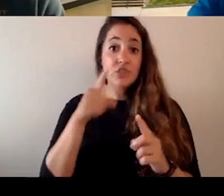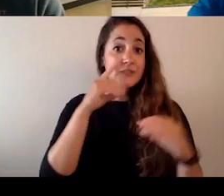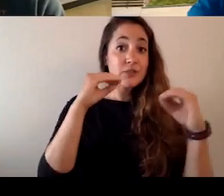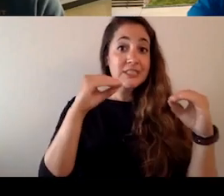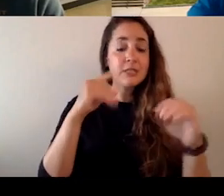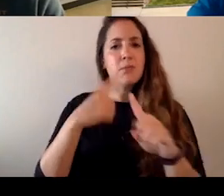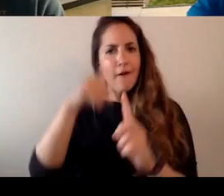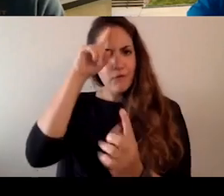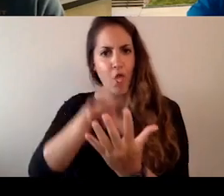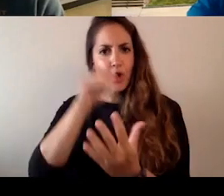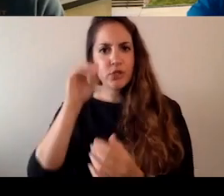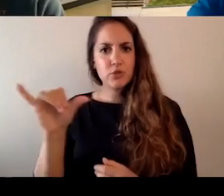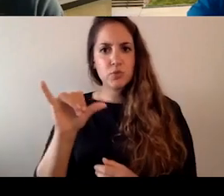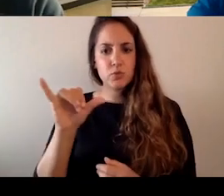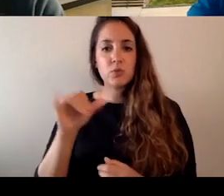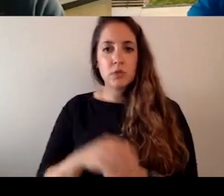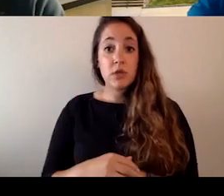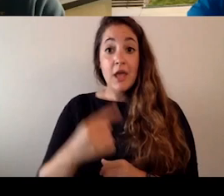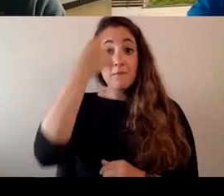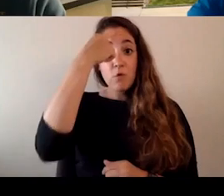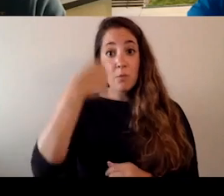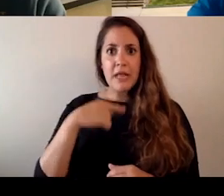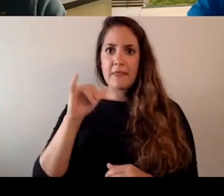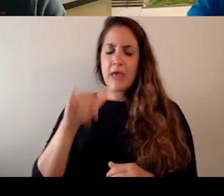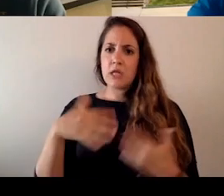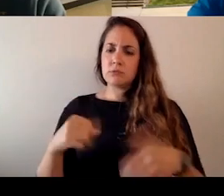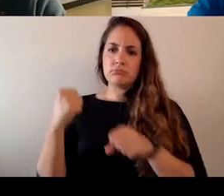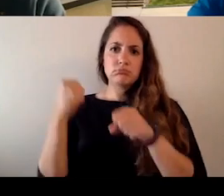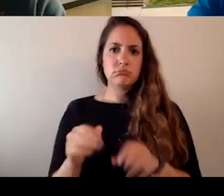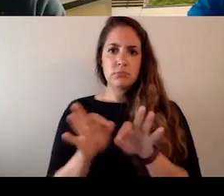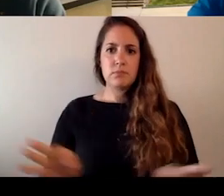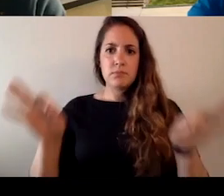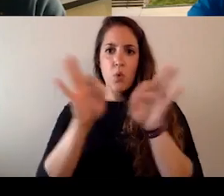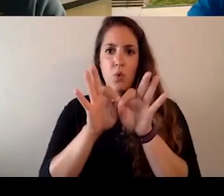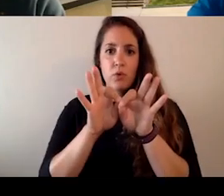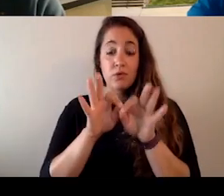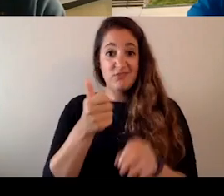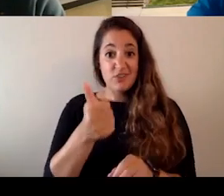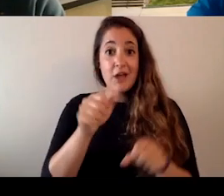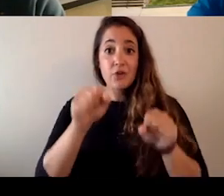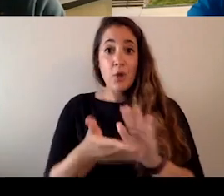And that's one of the hallmarks for me is that you could be a teacher scholar here. So if teaching is your thing,